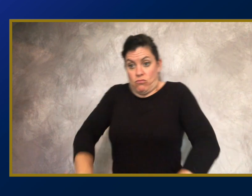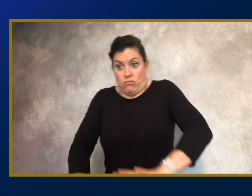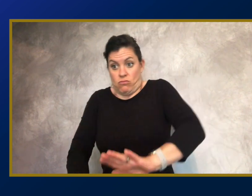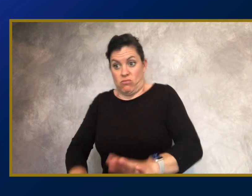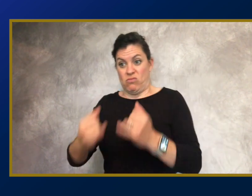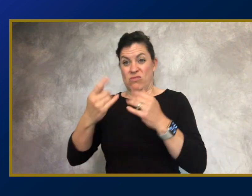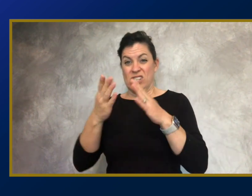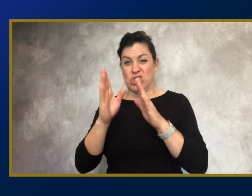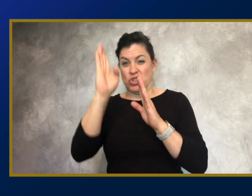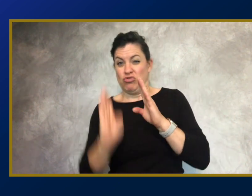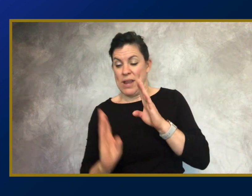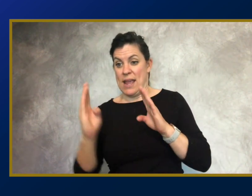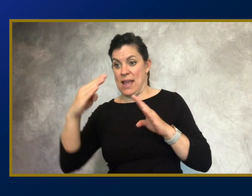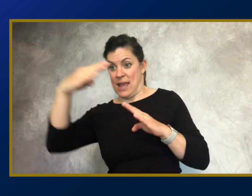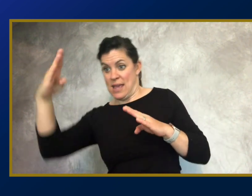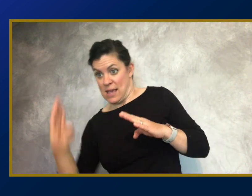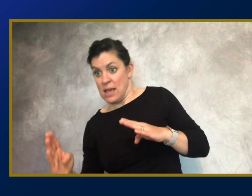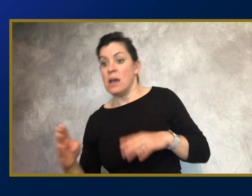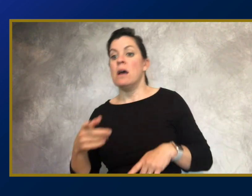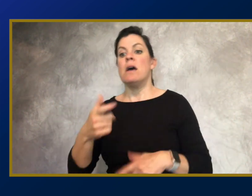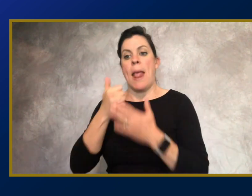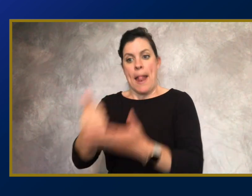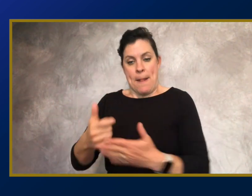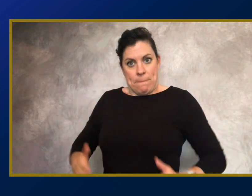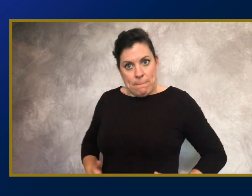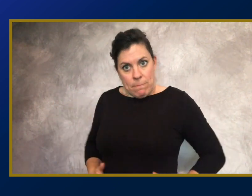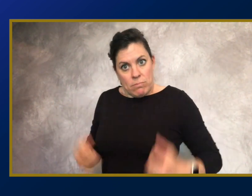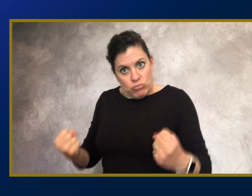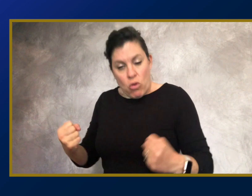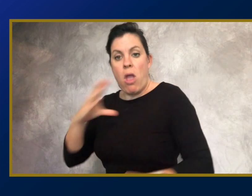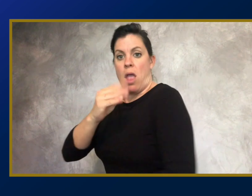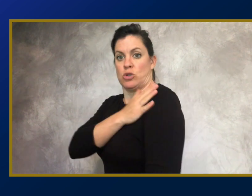core. You're strengthening your shoulders. You're strengthening your hips. Great activity.